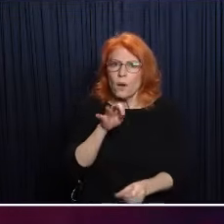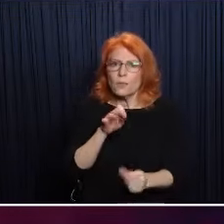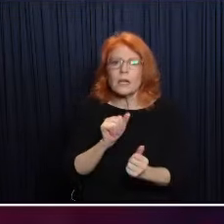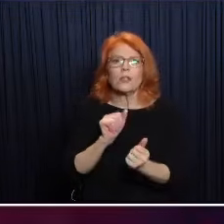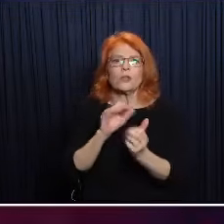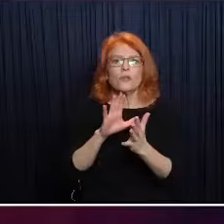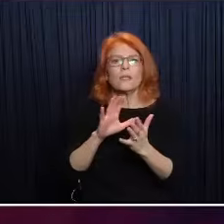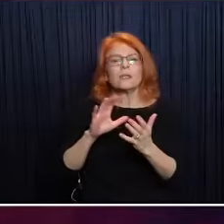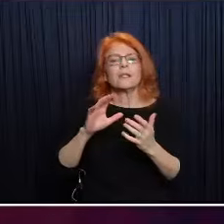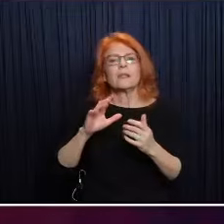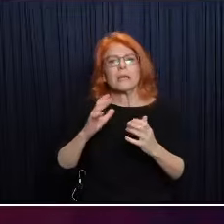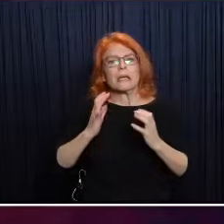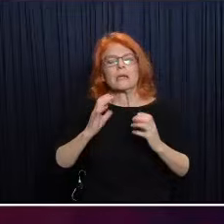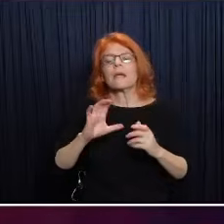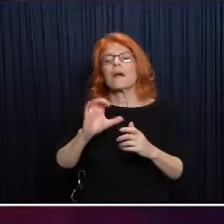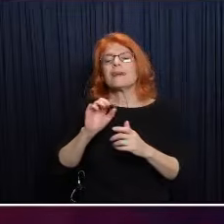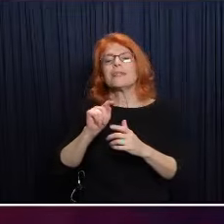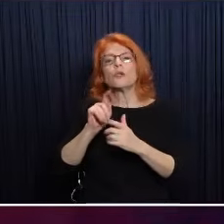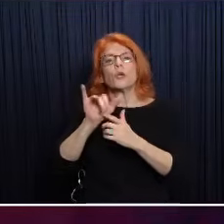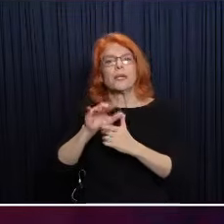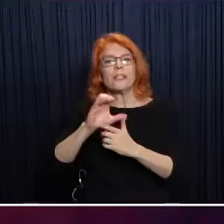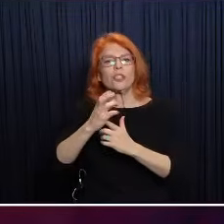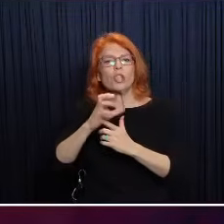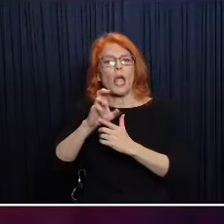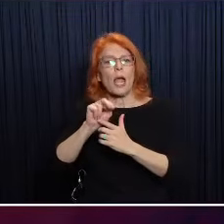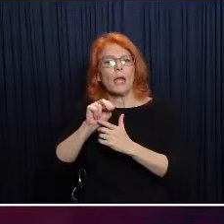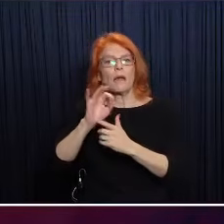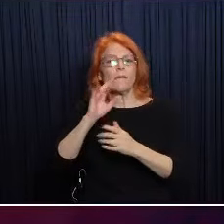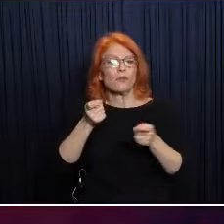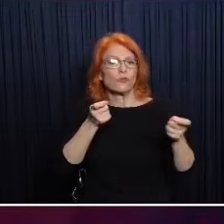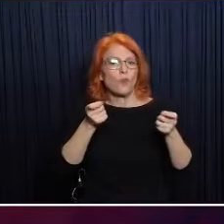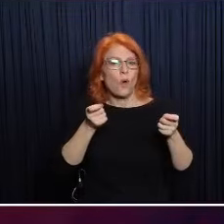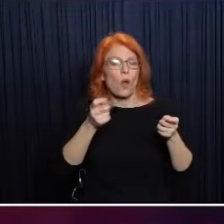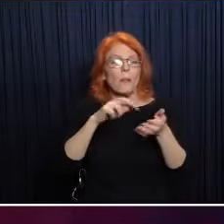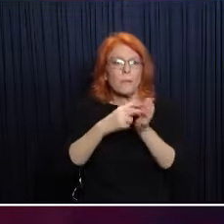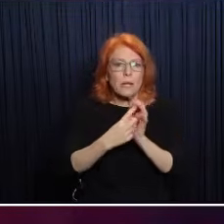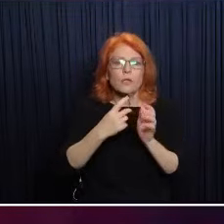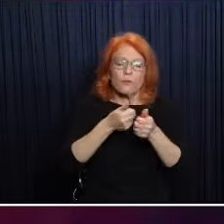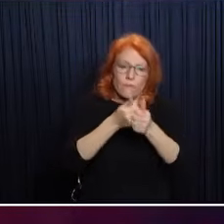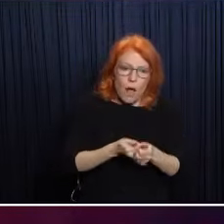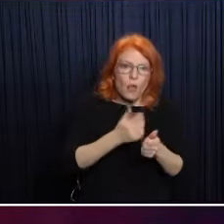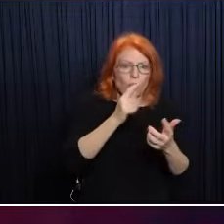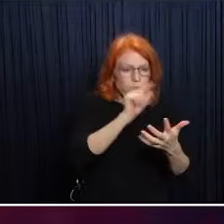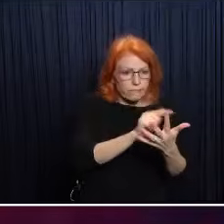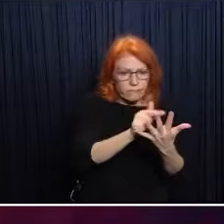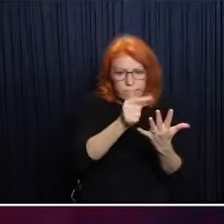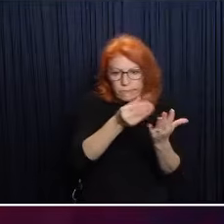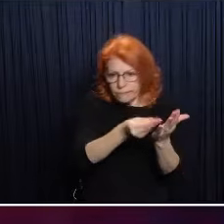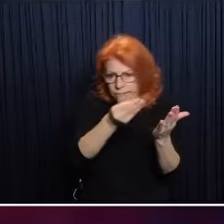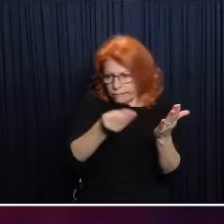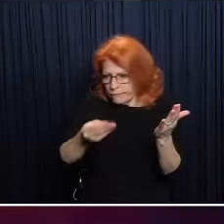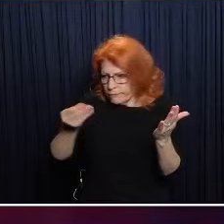HERE IN ARIZONA AS WELL WHO DESERVES THE RIGHT TO VOTE. ADDRESSING THE CUSTODY CHAIN OF CONTROL IS ONE WAY OF